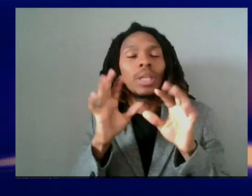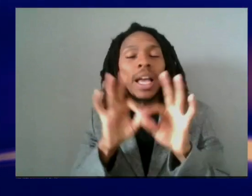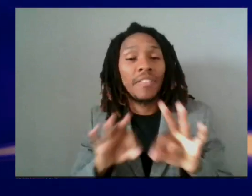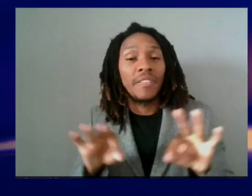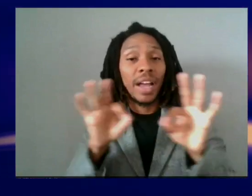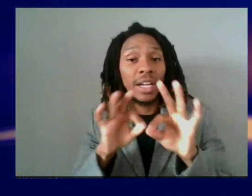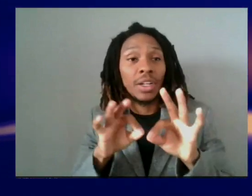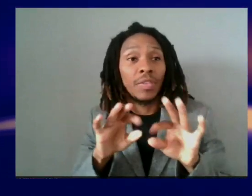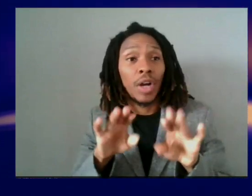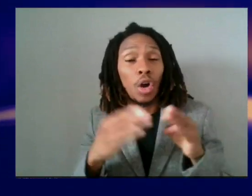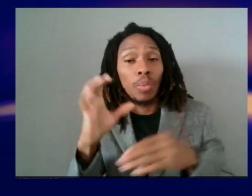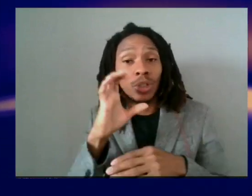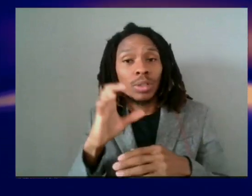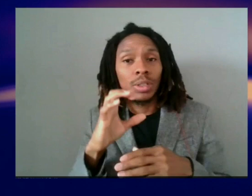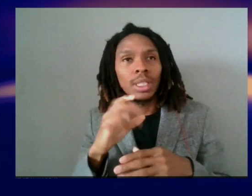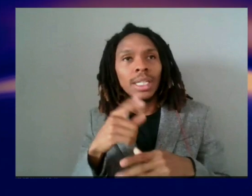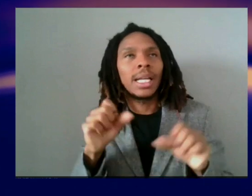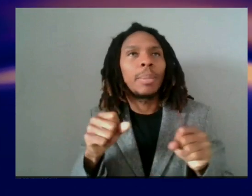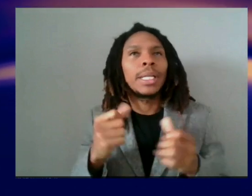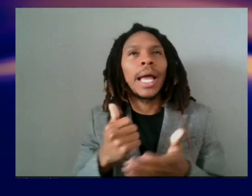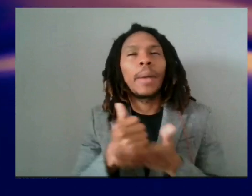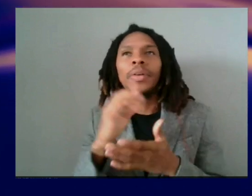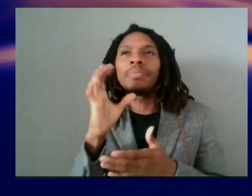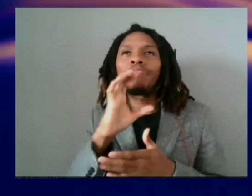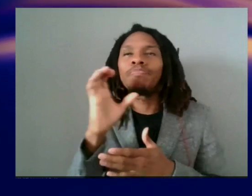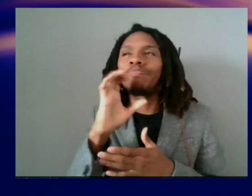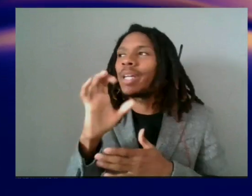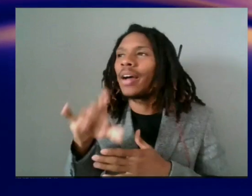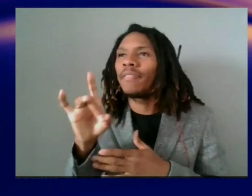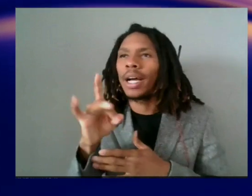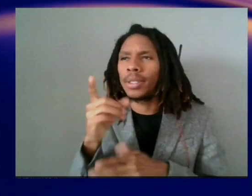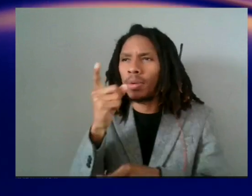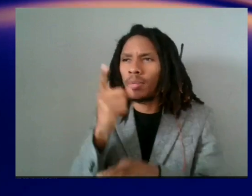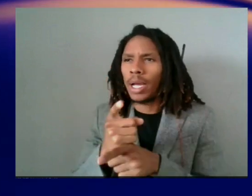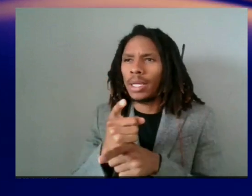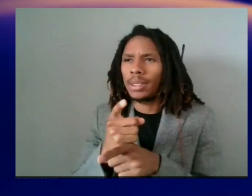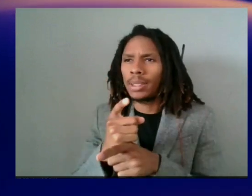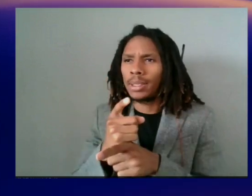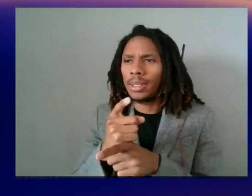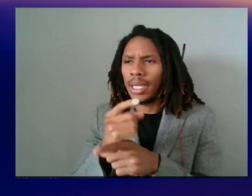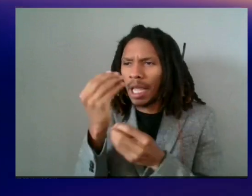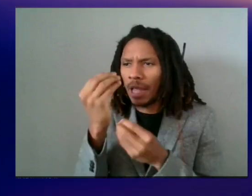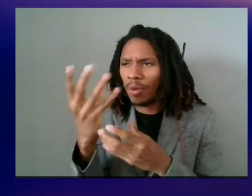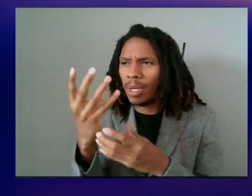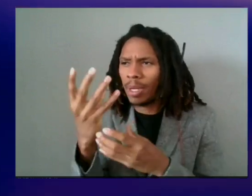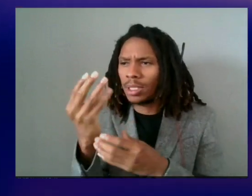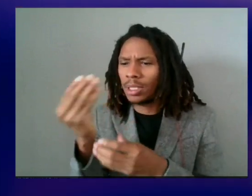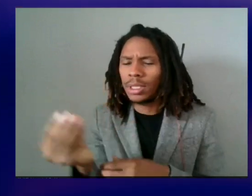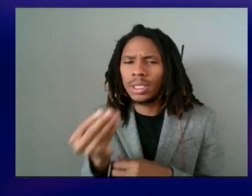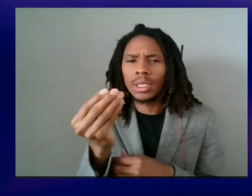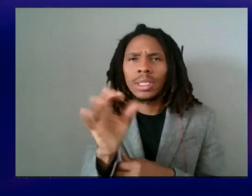to help you find the right piece of information to give you the insights to solve your problem.